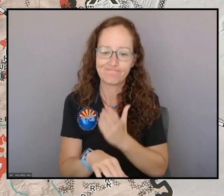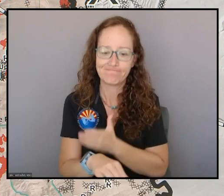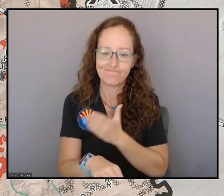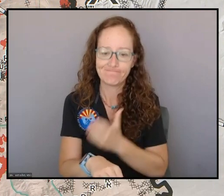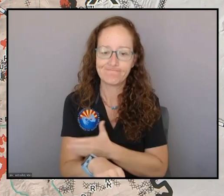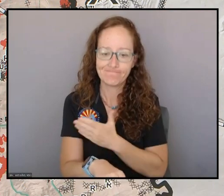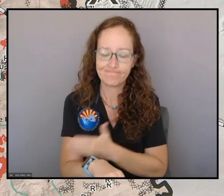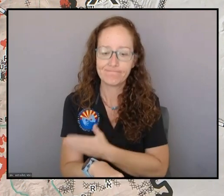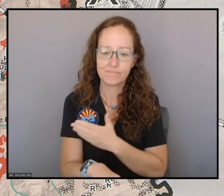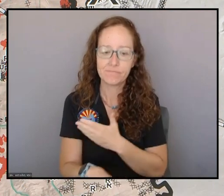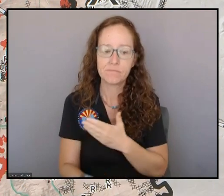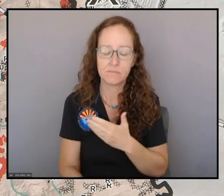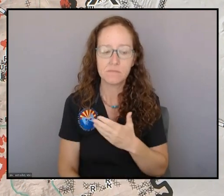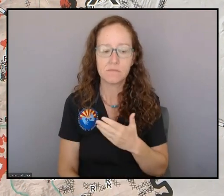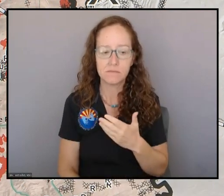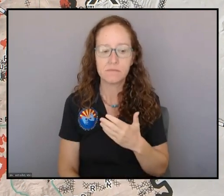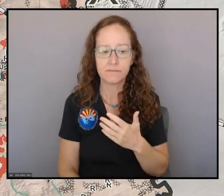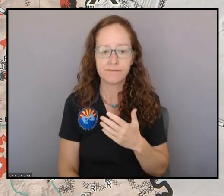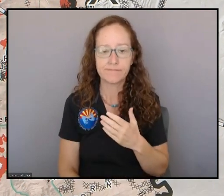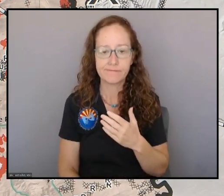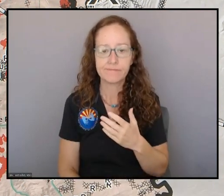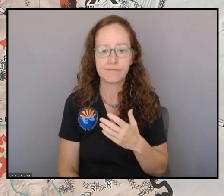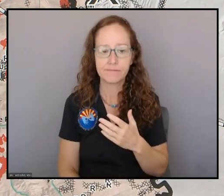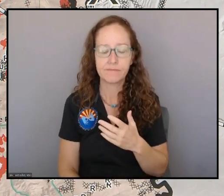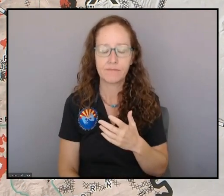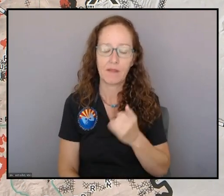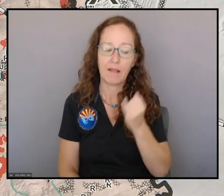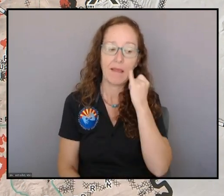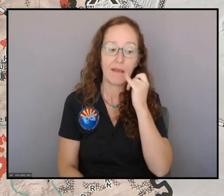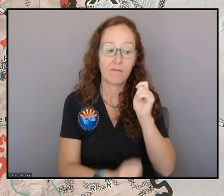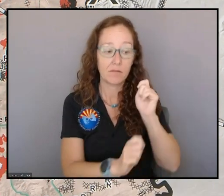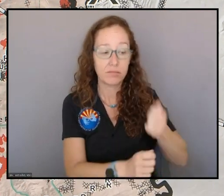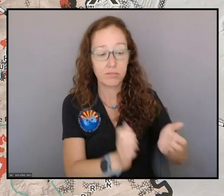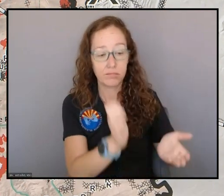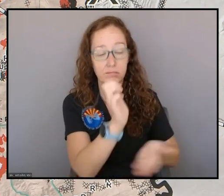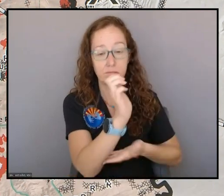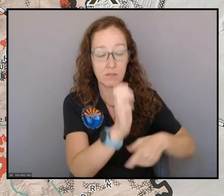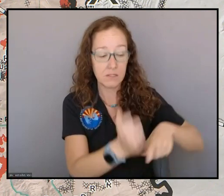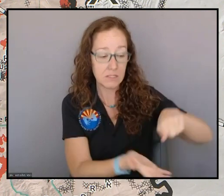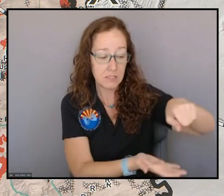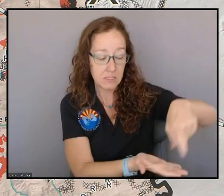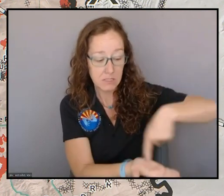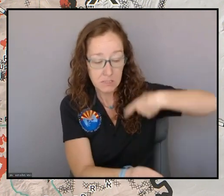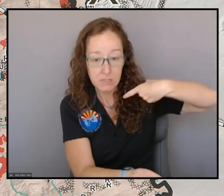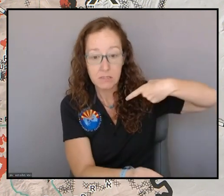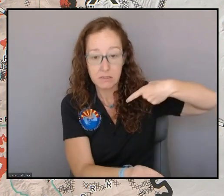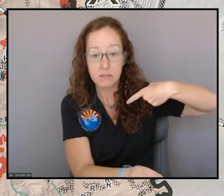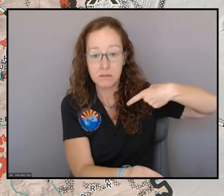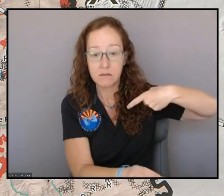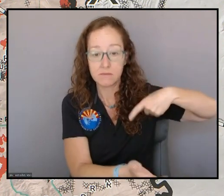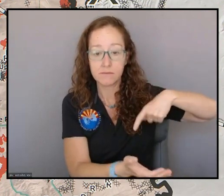the ground personnel-wise with hand tools who have scraped away that top layer of soil that kind of holds